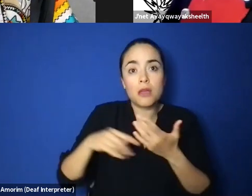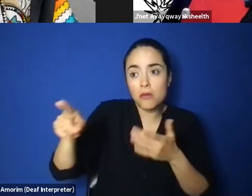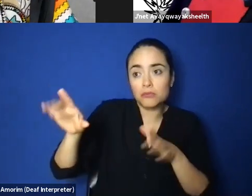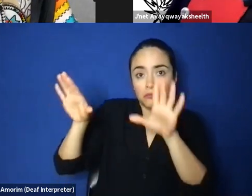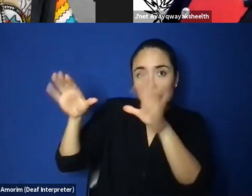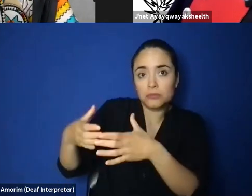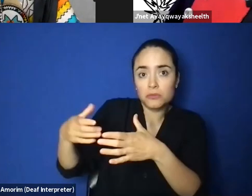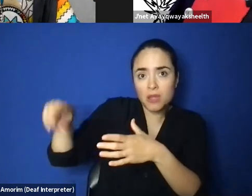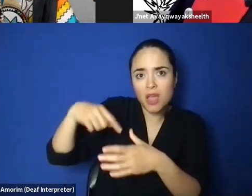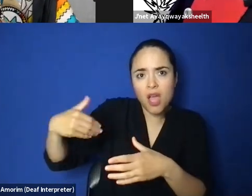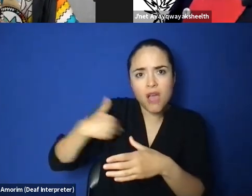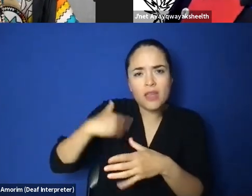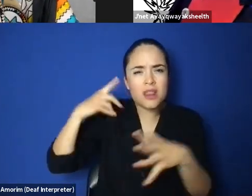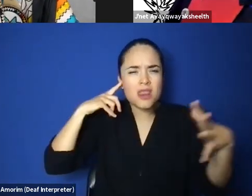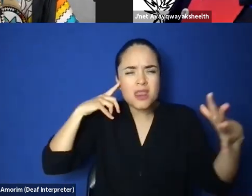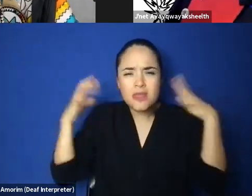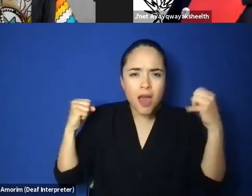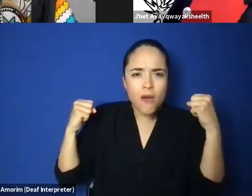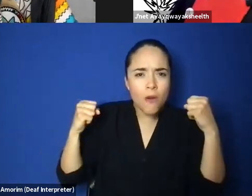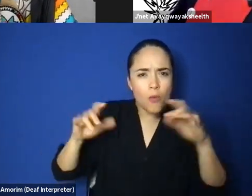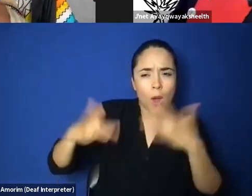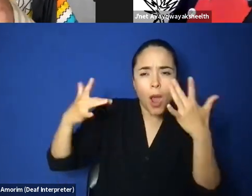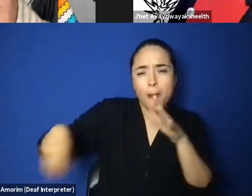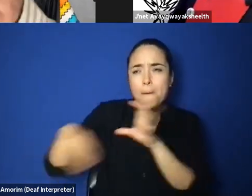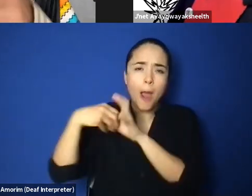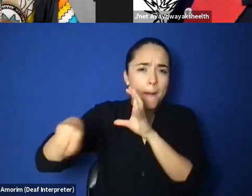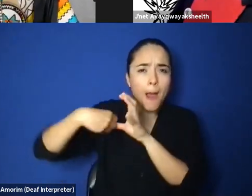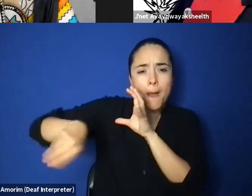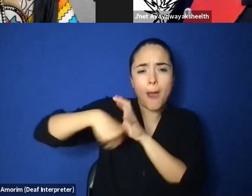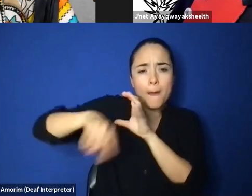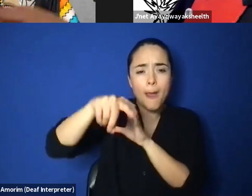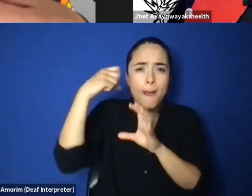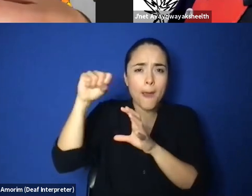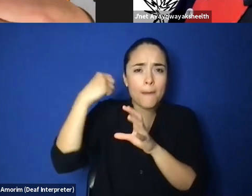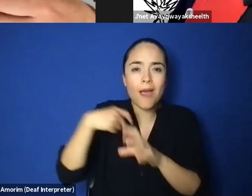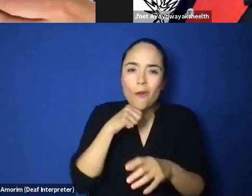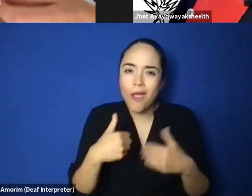I didn't wear them because they're so loud in here. If I was outside, and if you go to